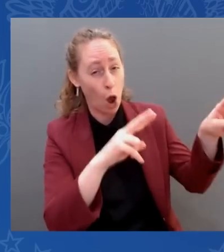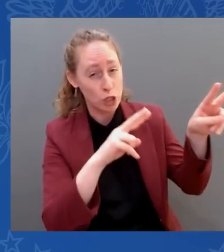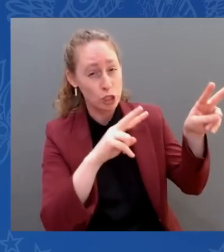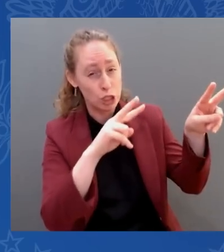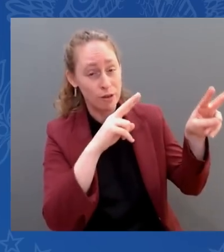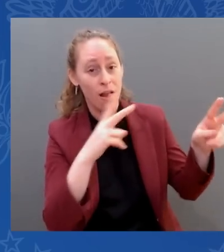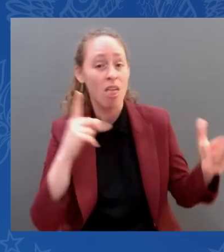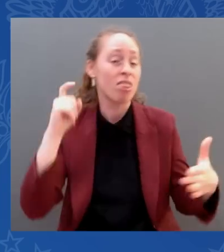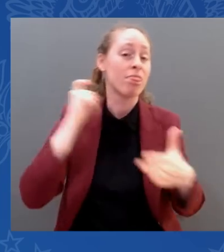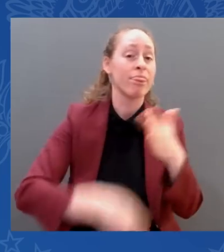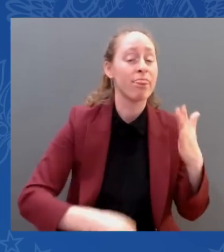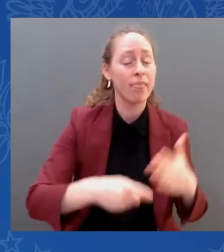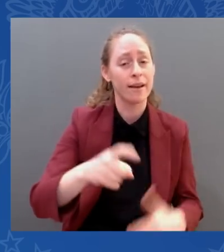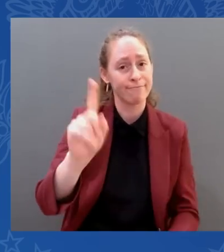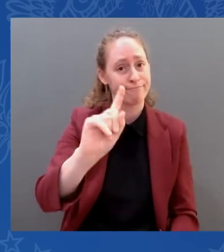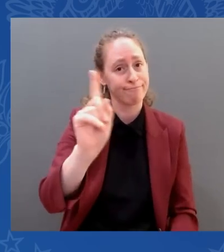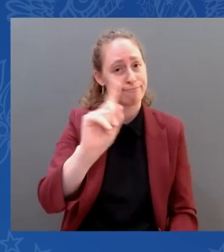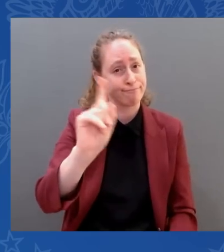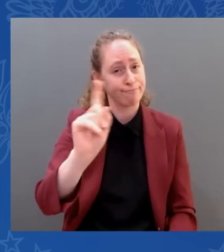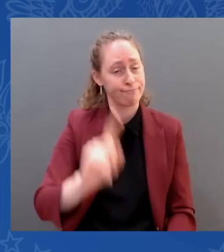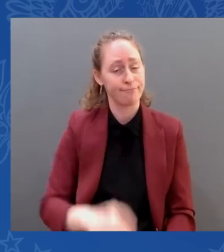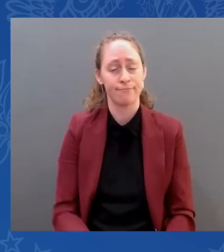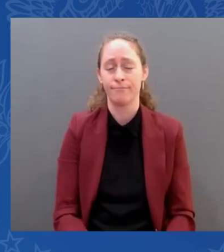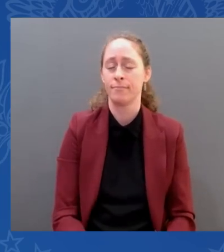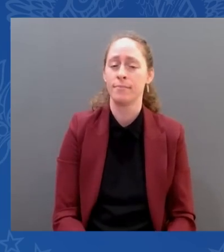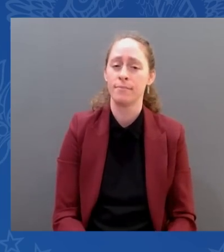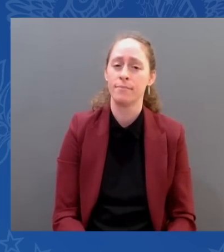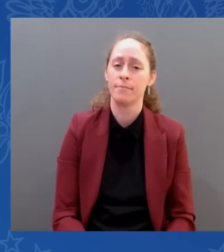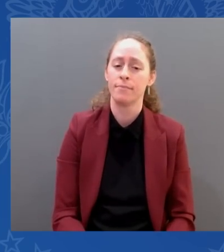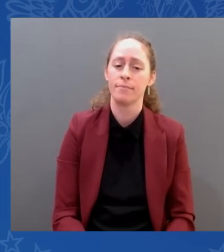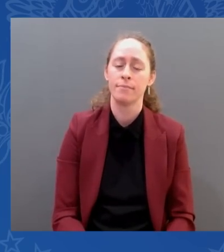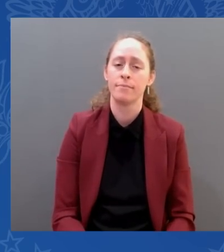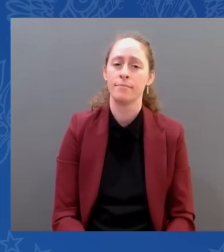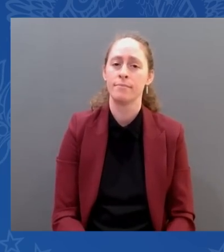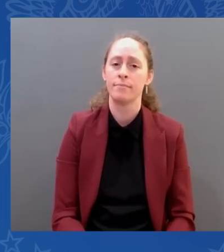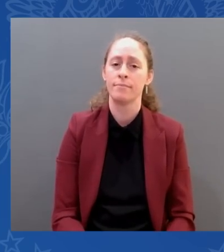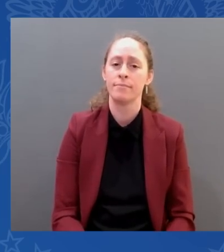Exxon's profits -- are you going to --